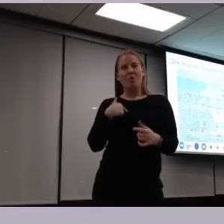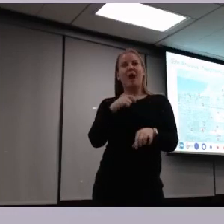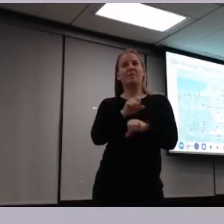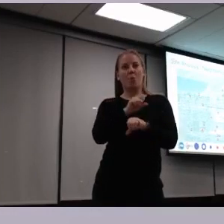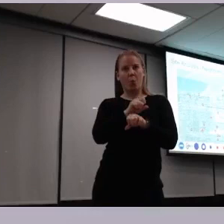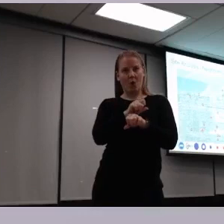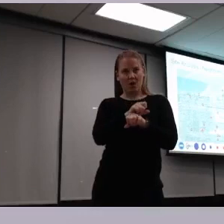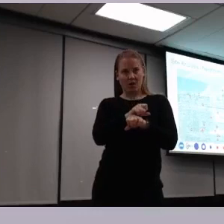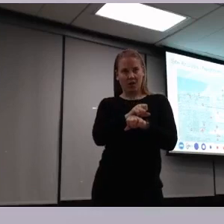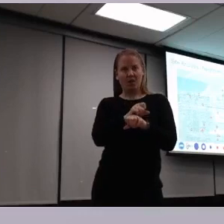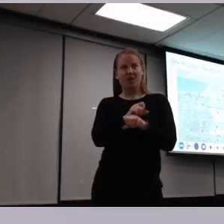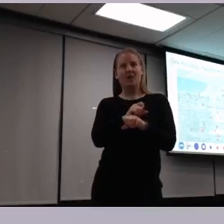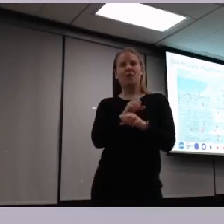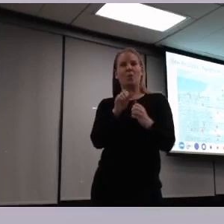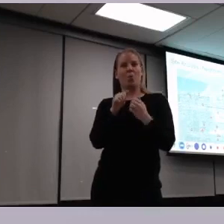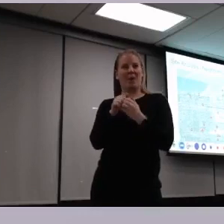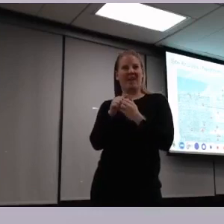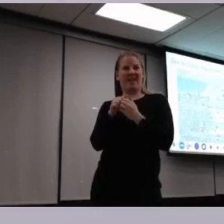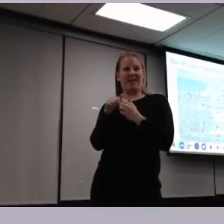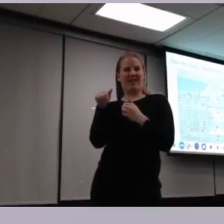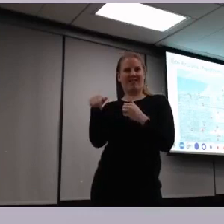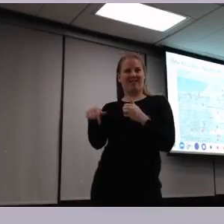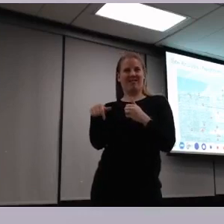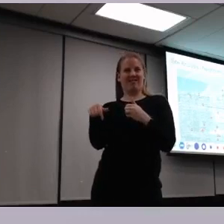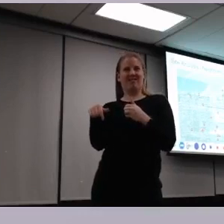with Site for over seven years now,